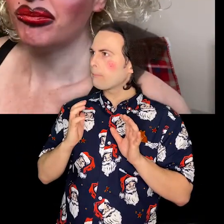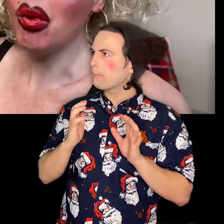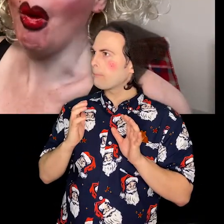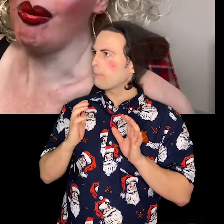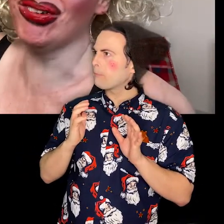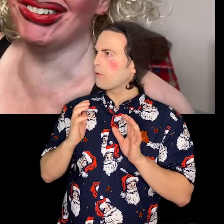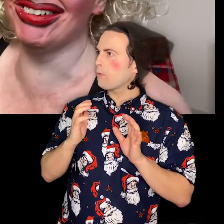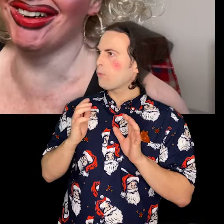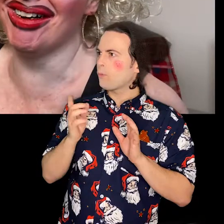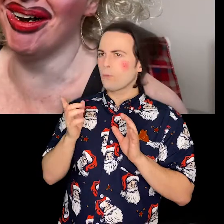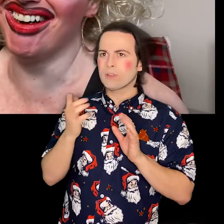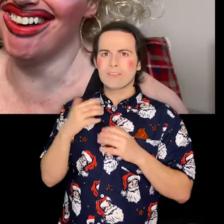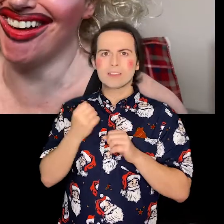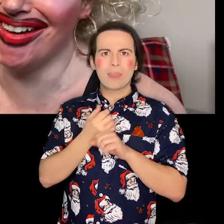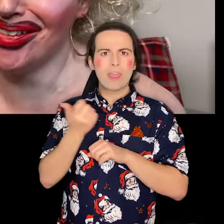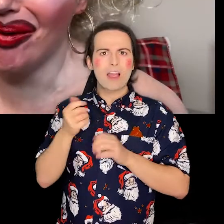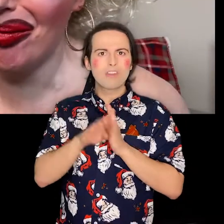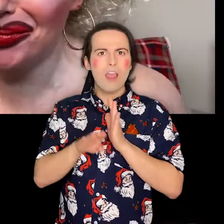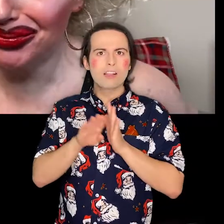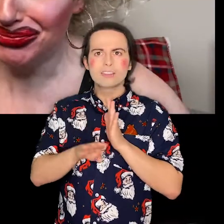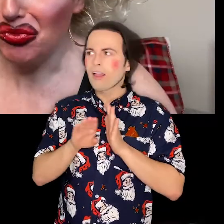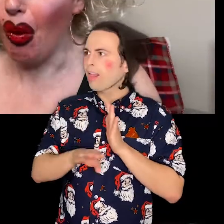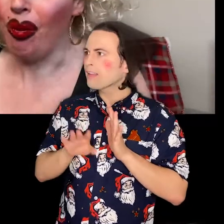Alan - You didn't do that in rehearsals